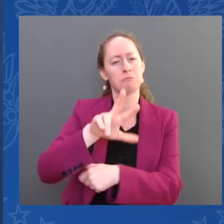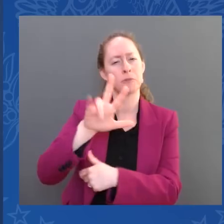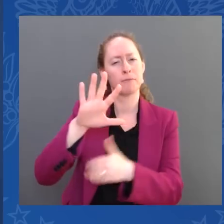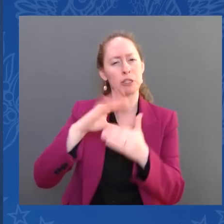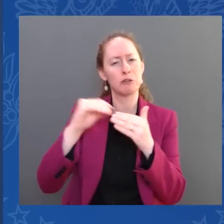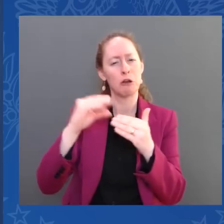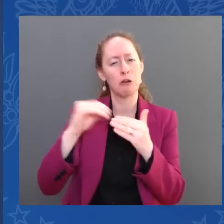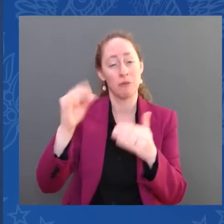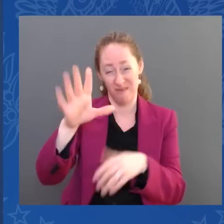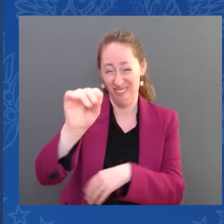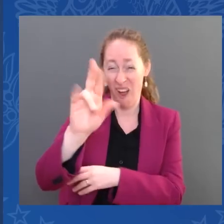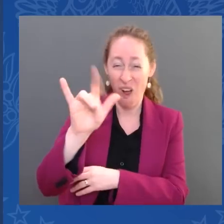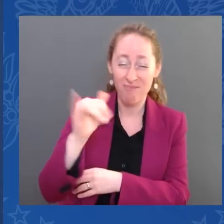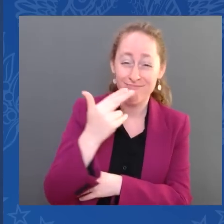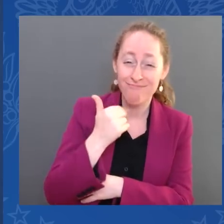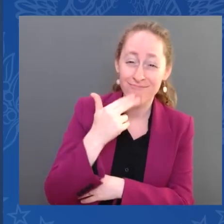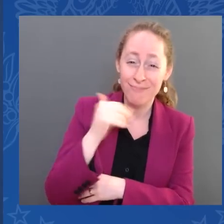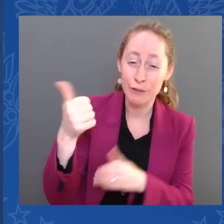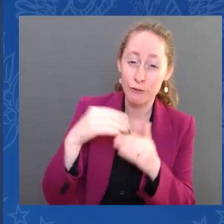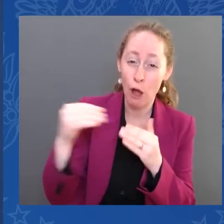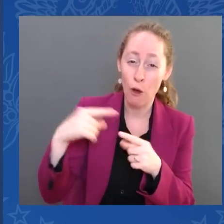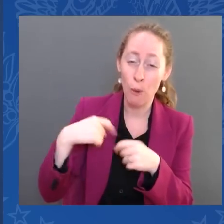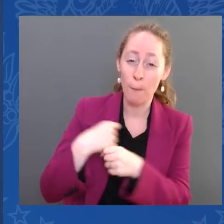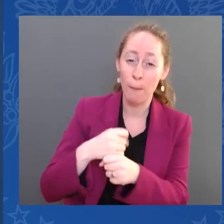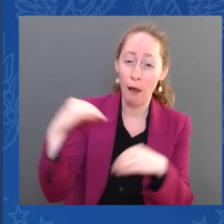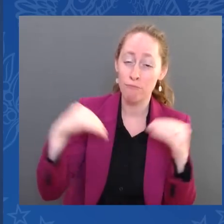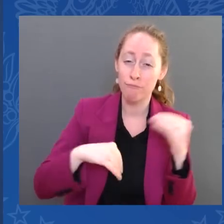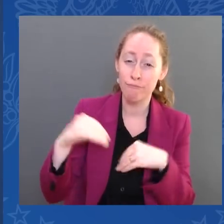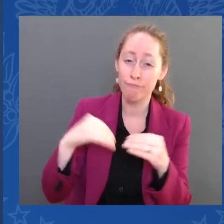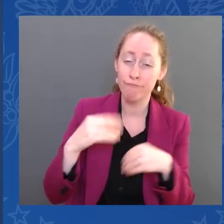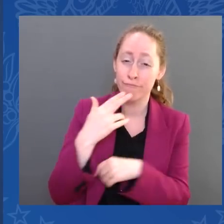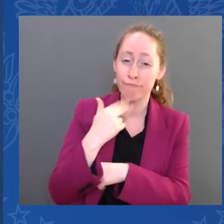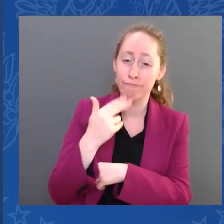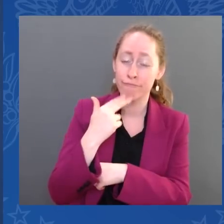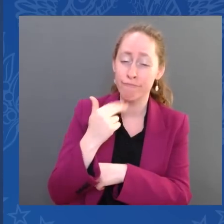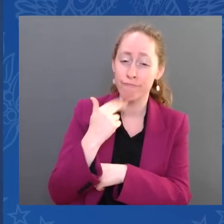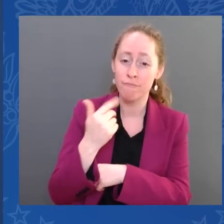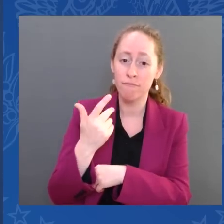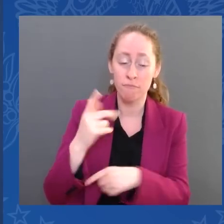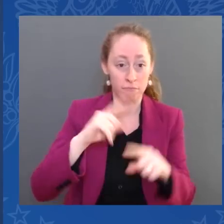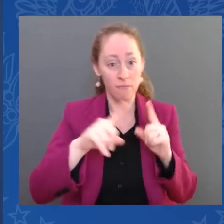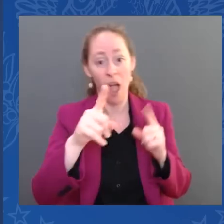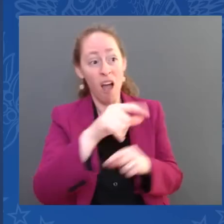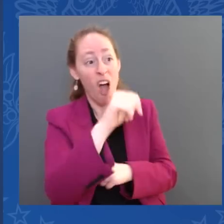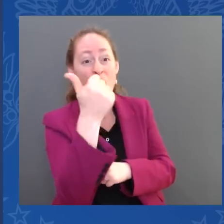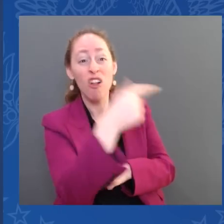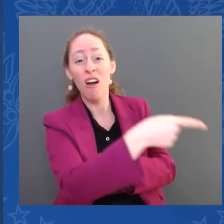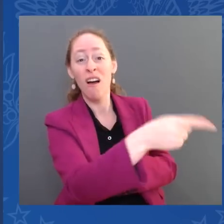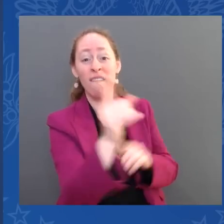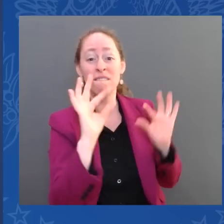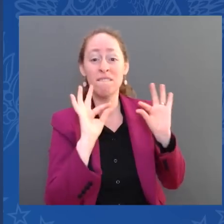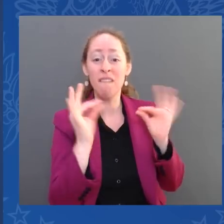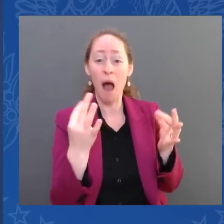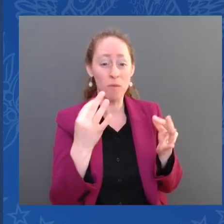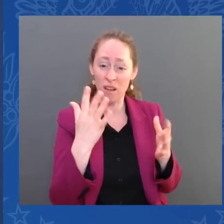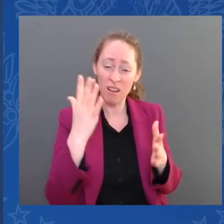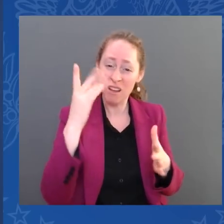it means hundreds of dollars a month and sometimes hundreds of dollars a year, depending on what the -- what ailment they're trying to deal with.